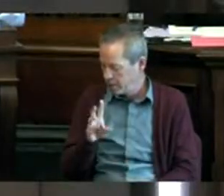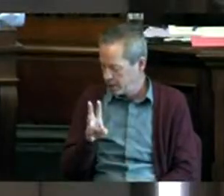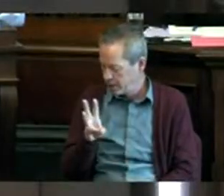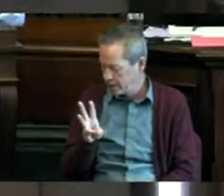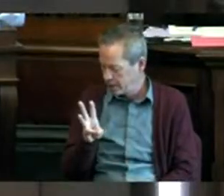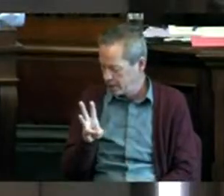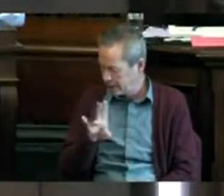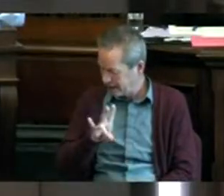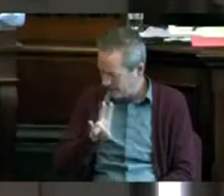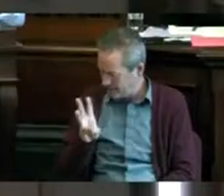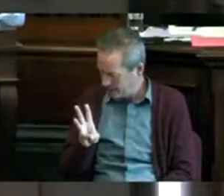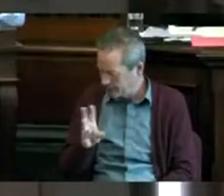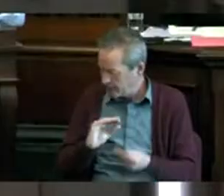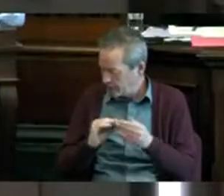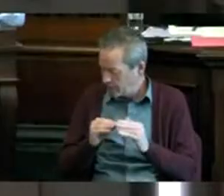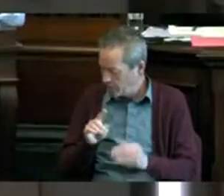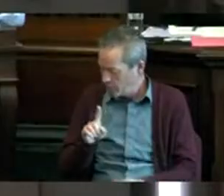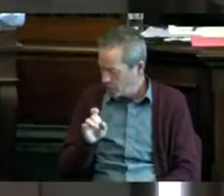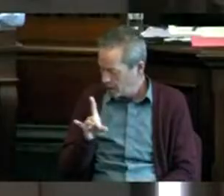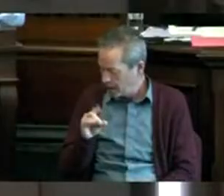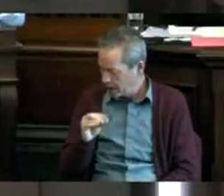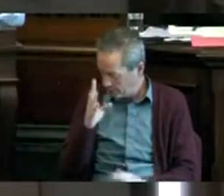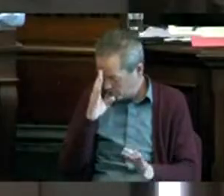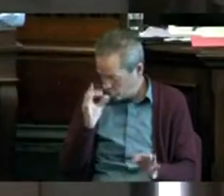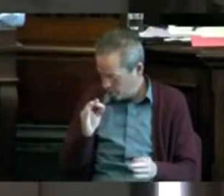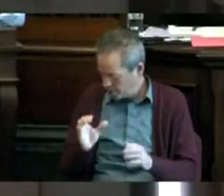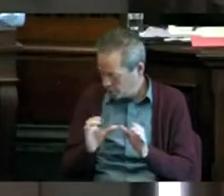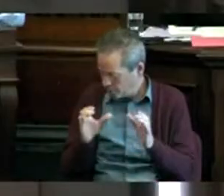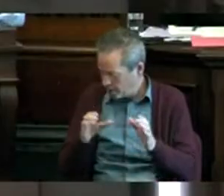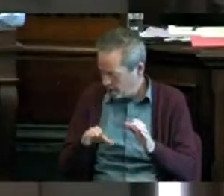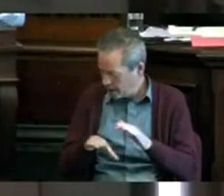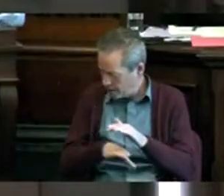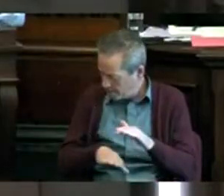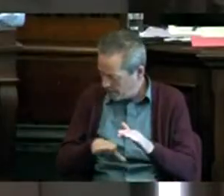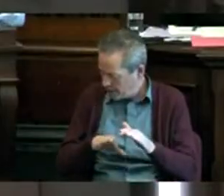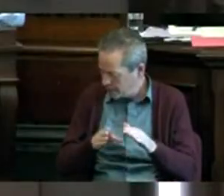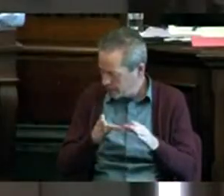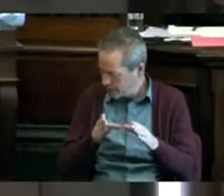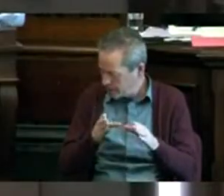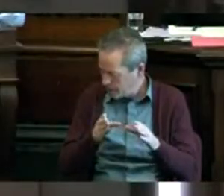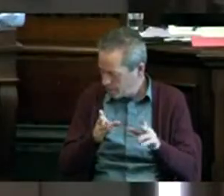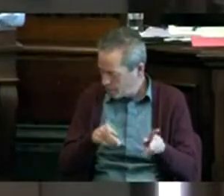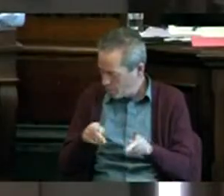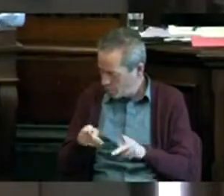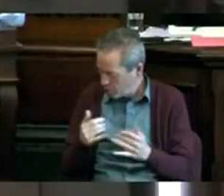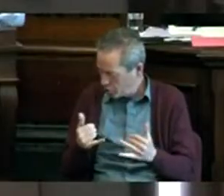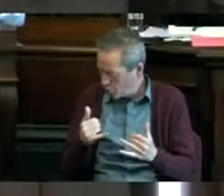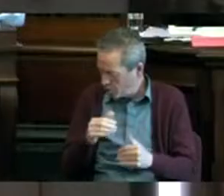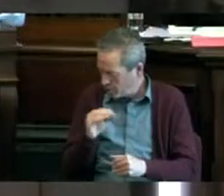Yes, I'm fine with that. Thank you. Okay, then I'm going to hold instruct number 176,